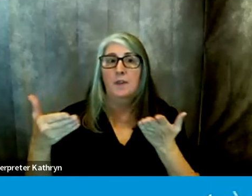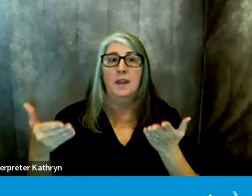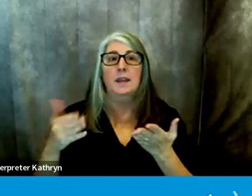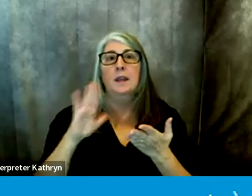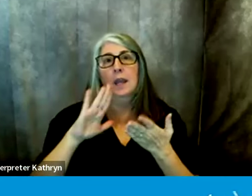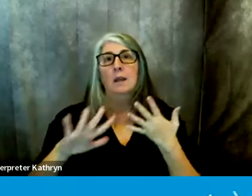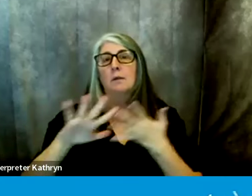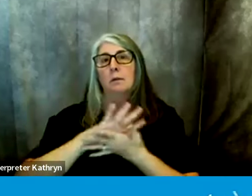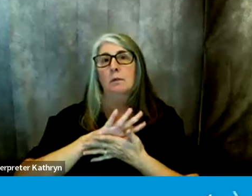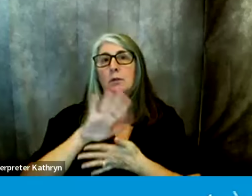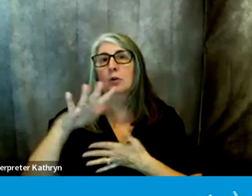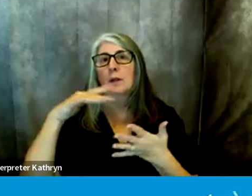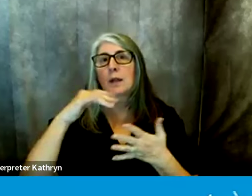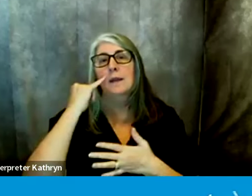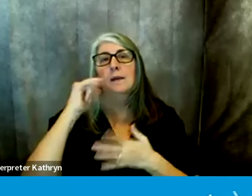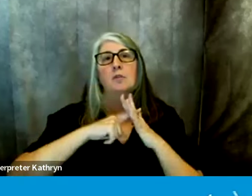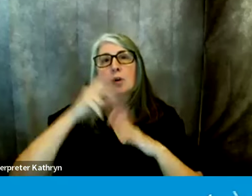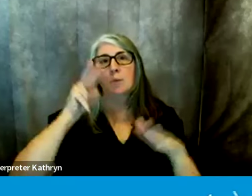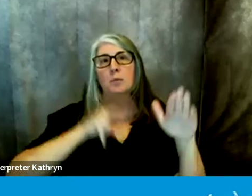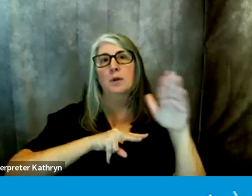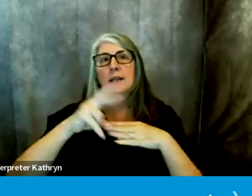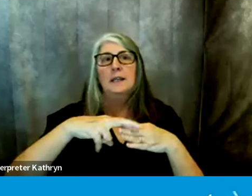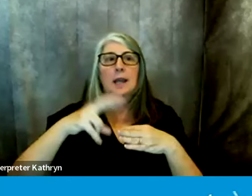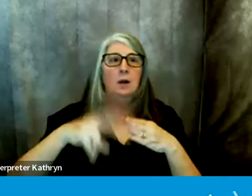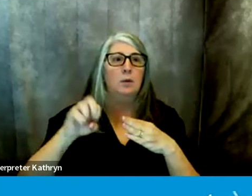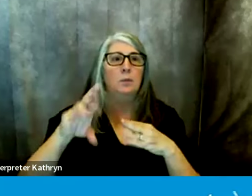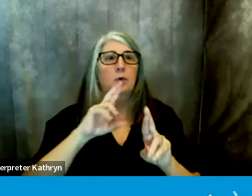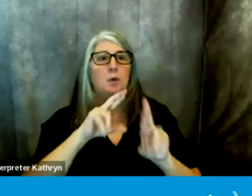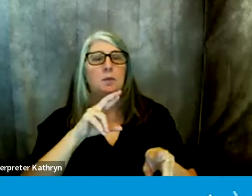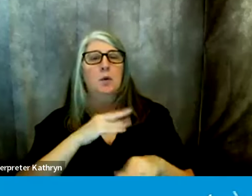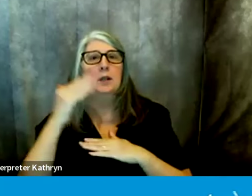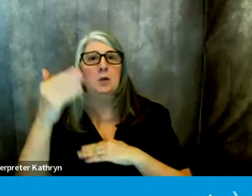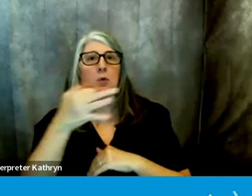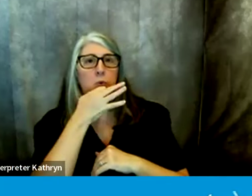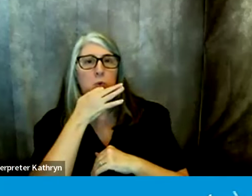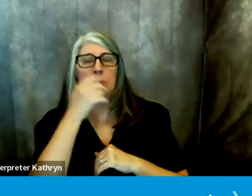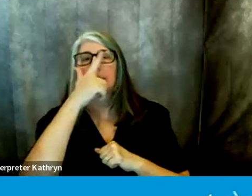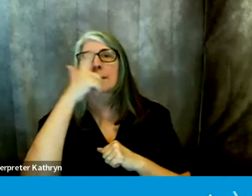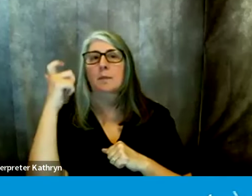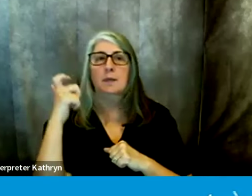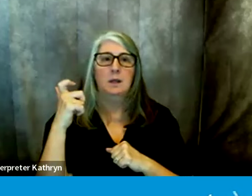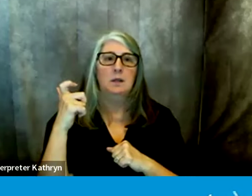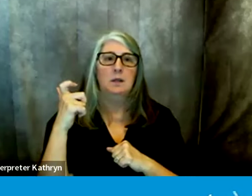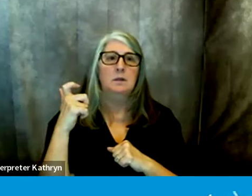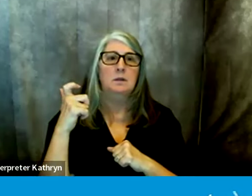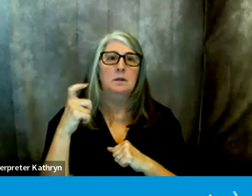if you start predicting outcomes or start reporting too soon, because then that kind of gives a bias to it.